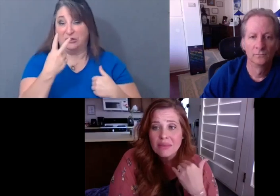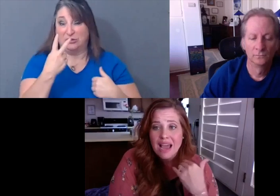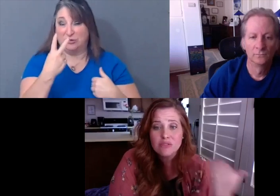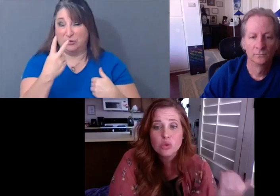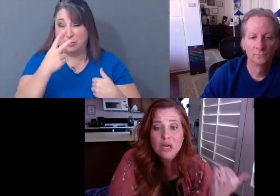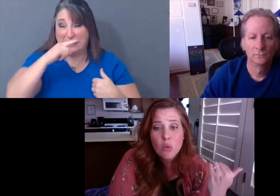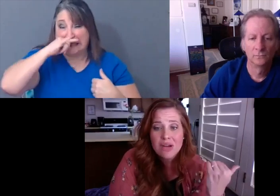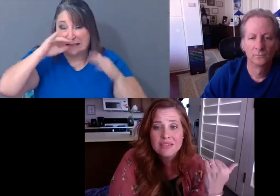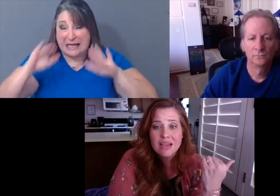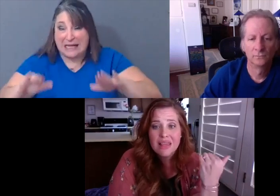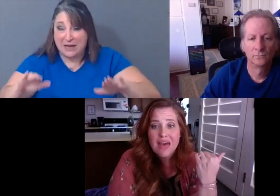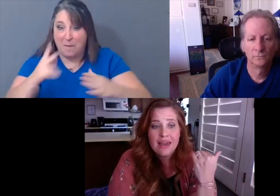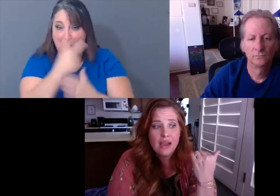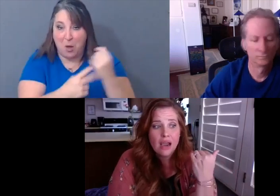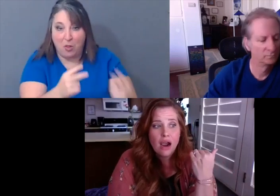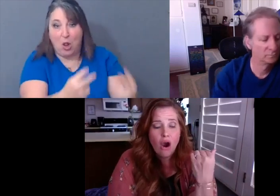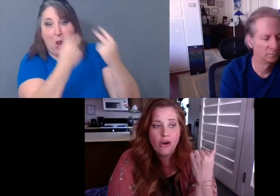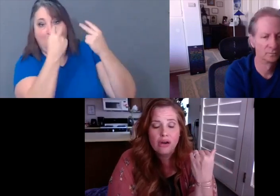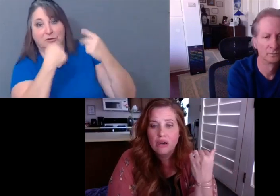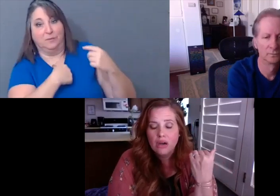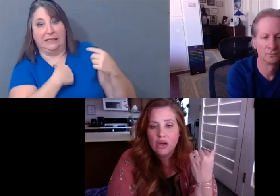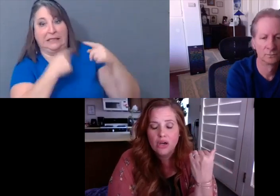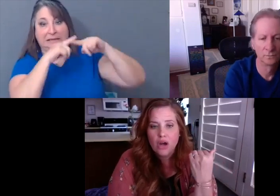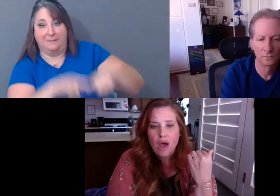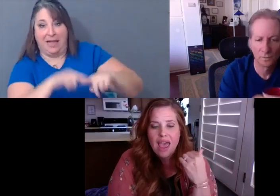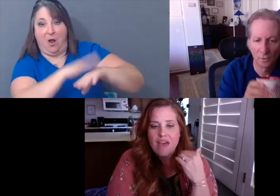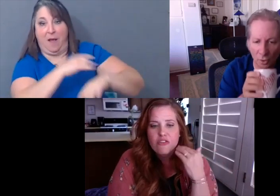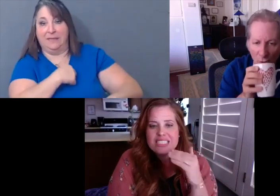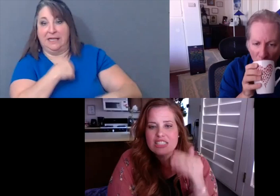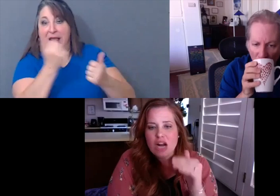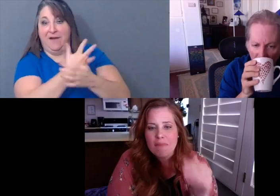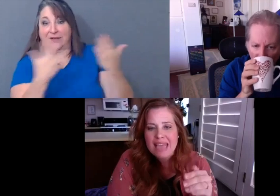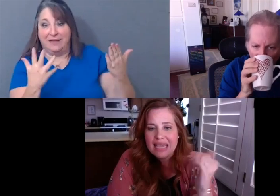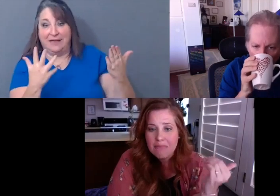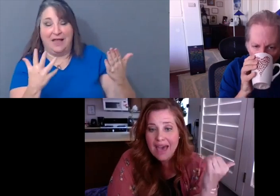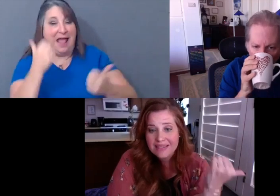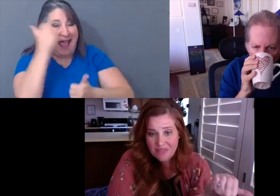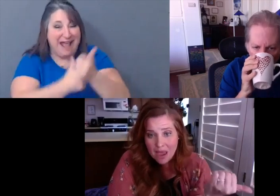I have two little ones that are, you know, every decision I make impacts them.